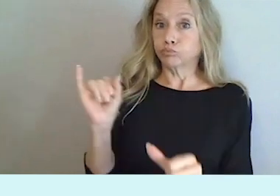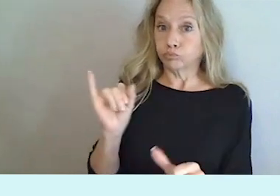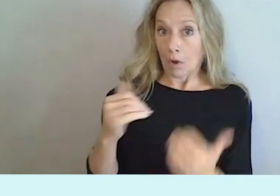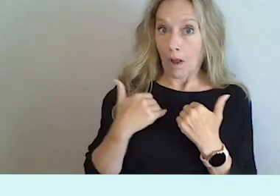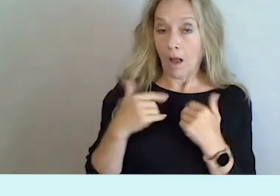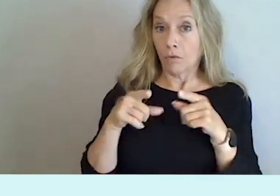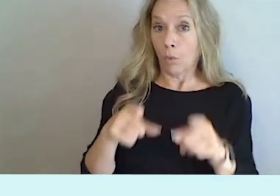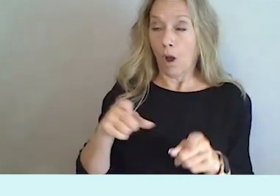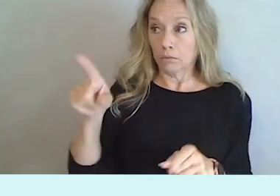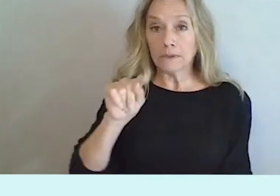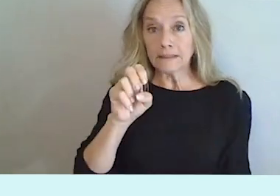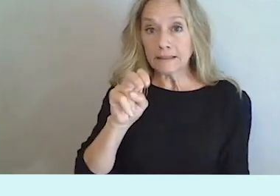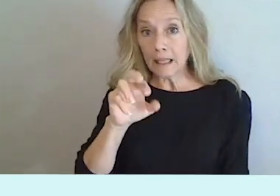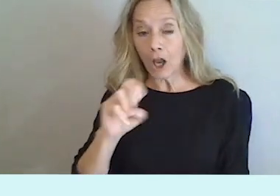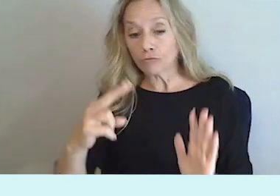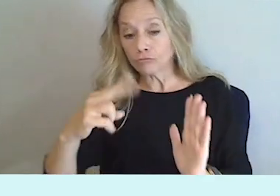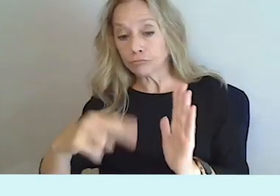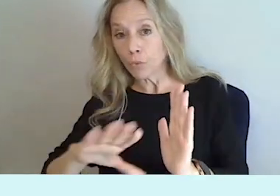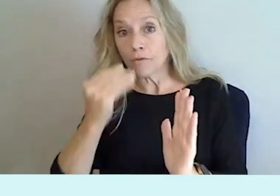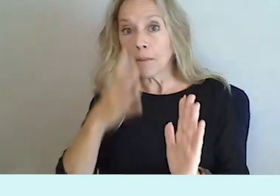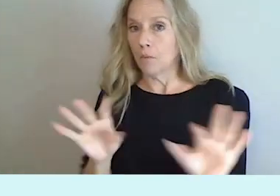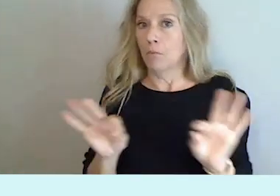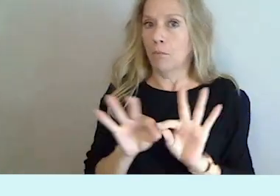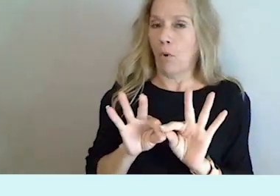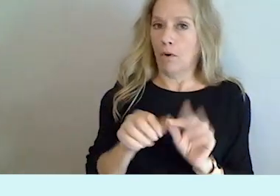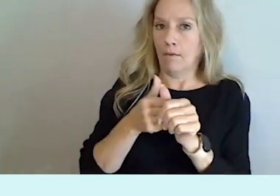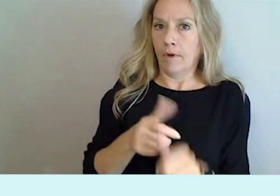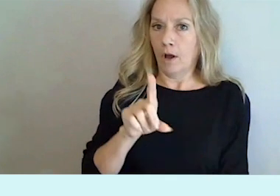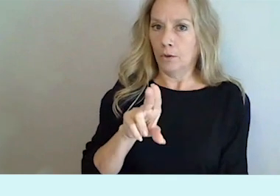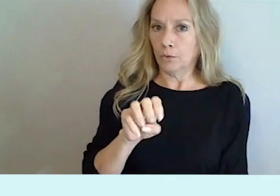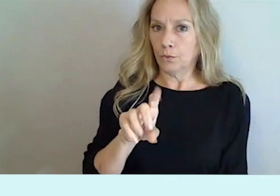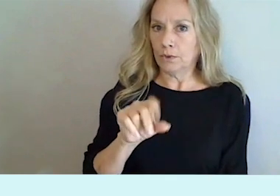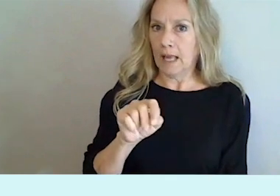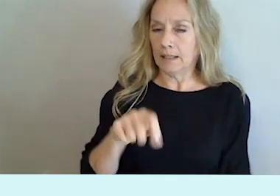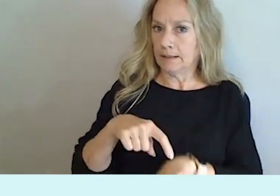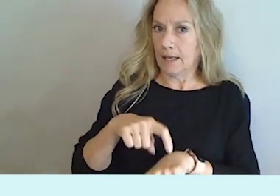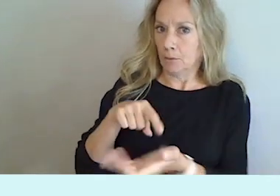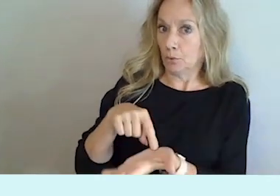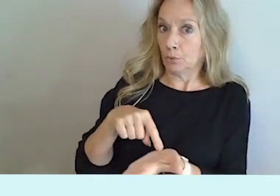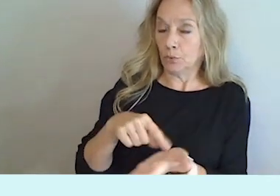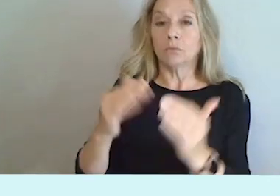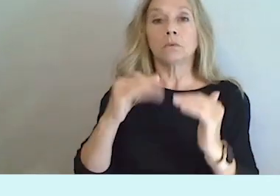you must return your renewal packet by the due date listed. You should use dark ink when completing the paper